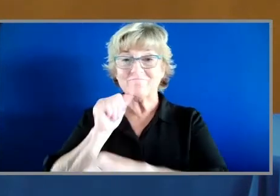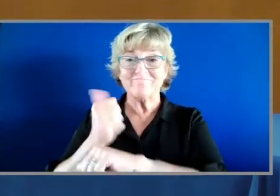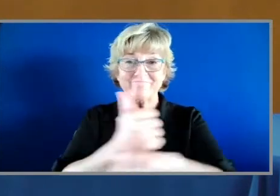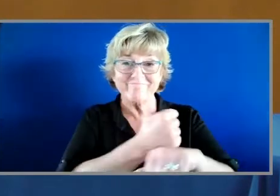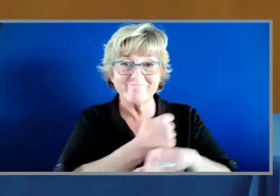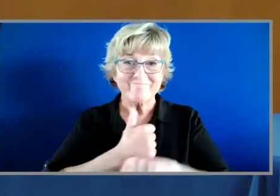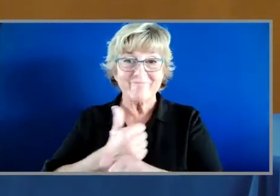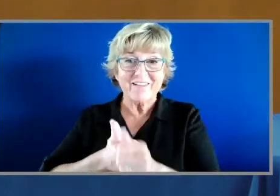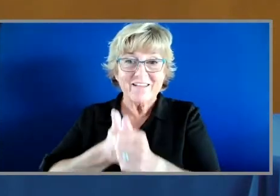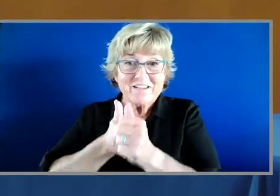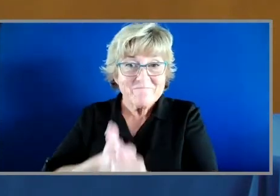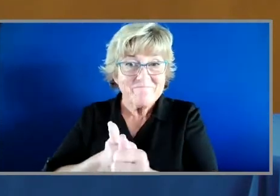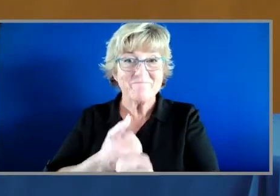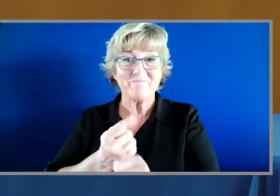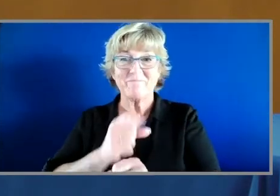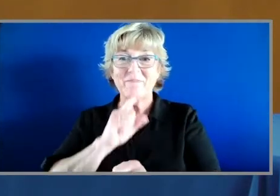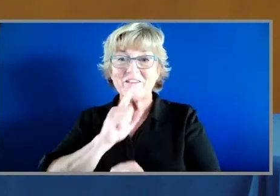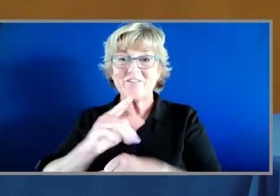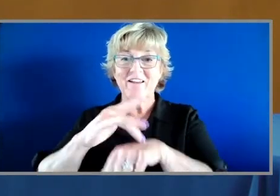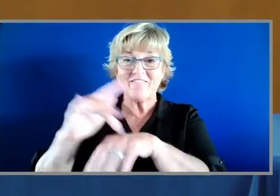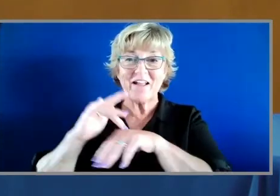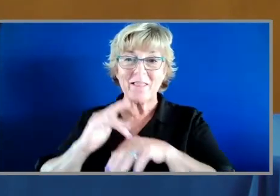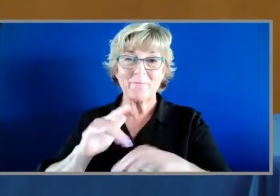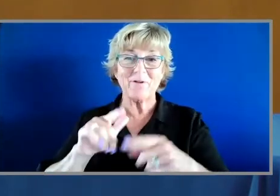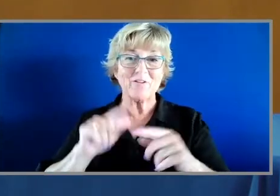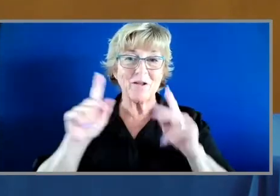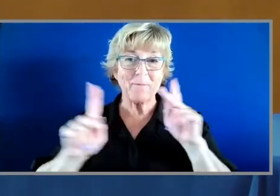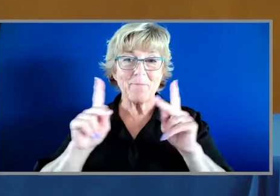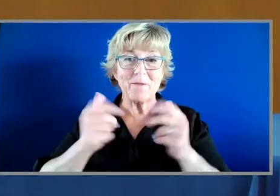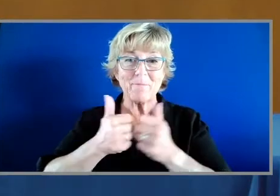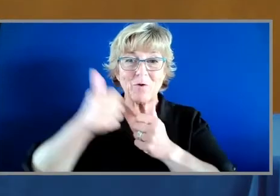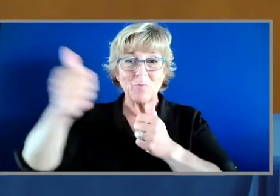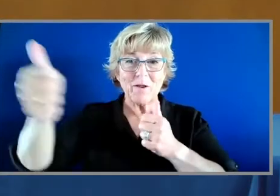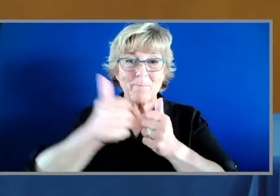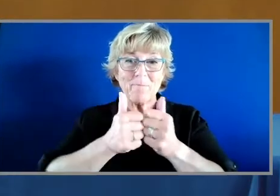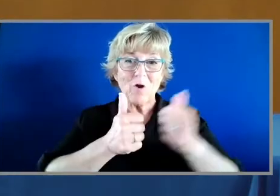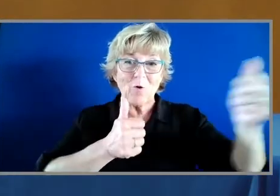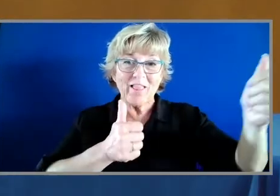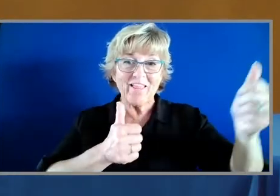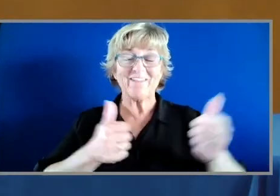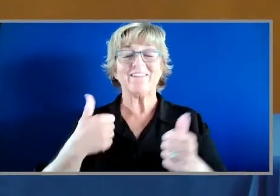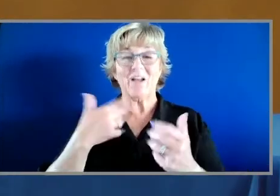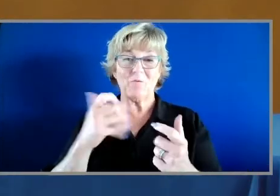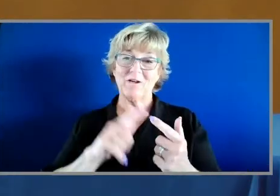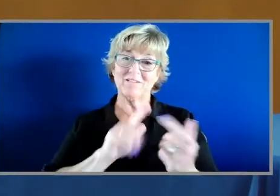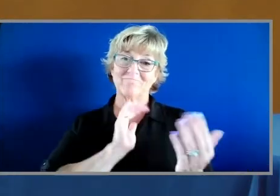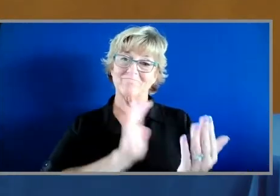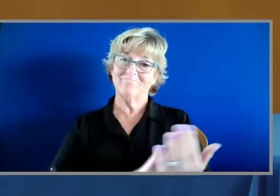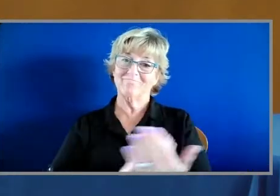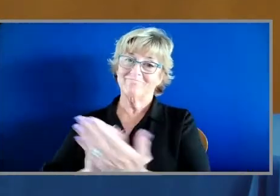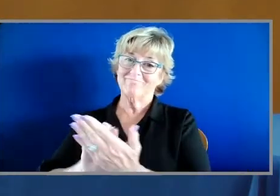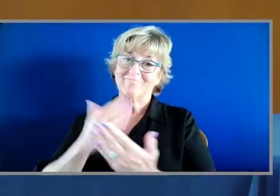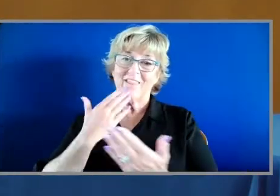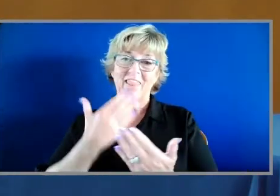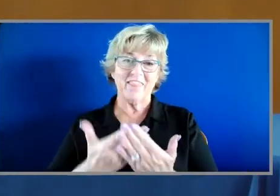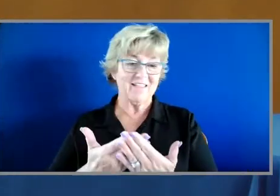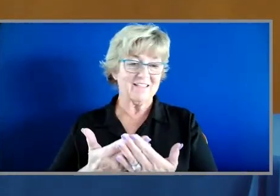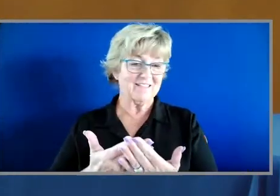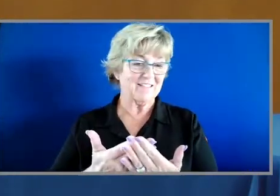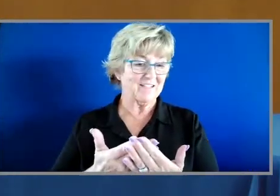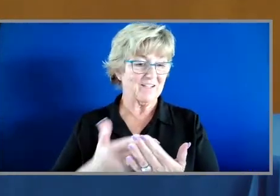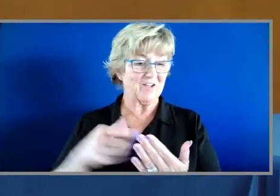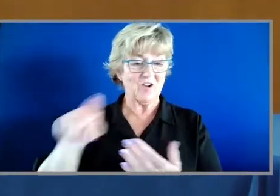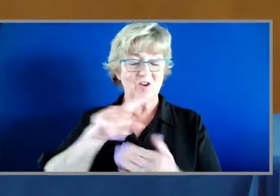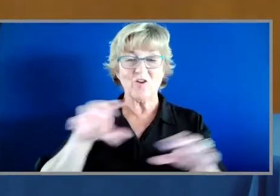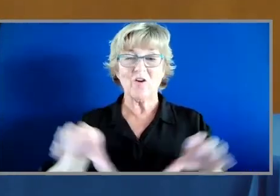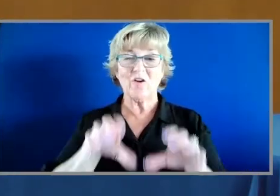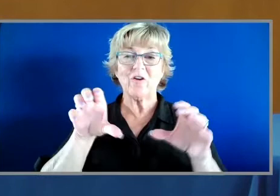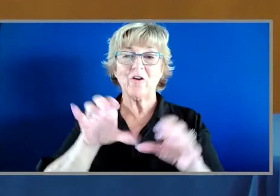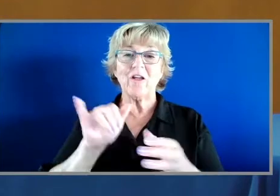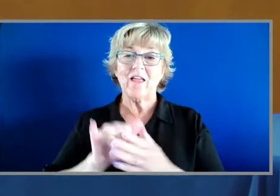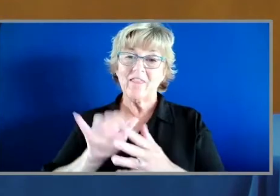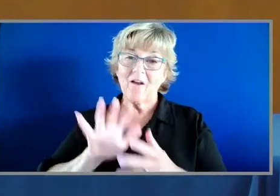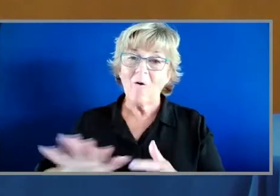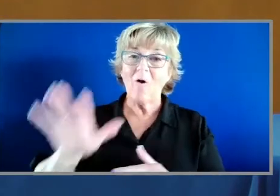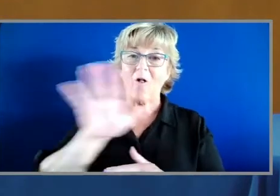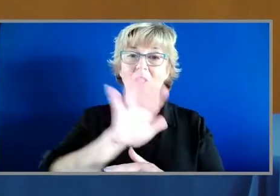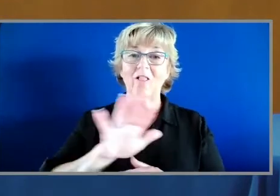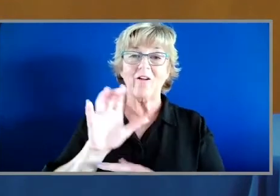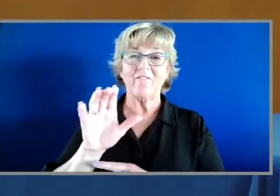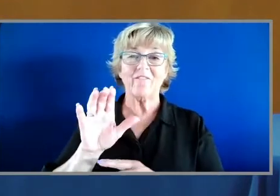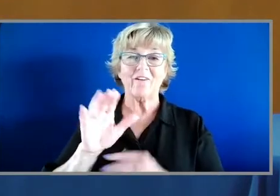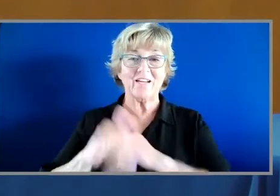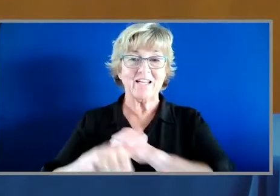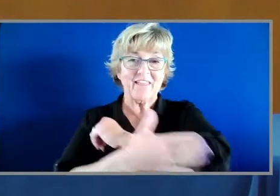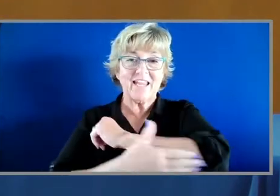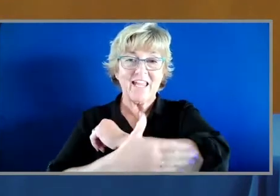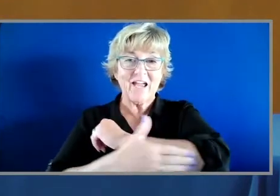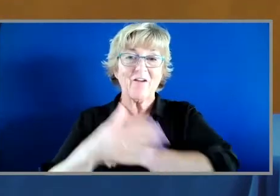Studio: have set up the room accordingly to make sure it's available to folks remotely and I just want to applaud your